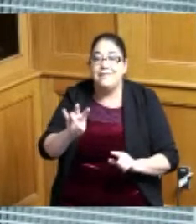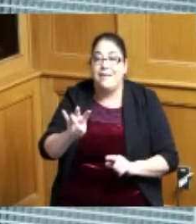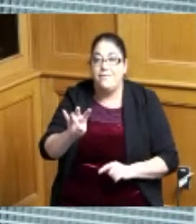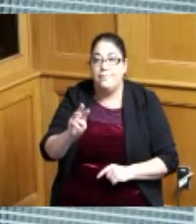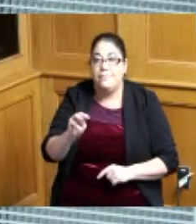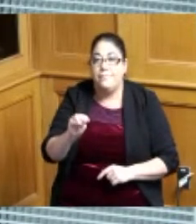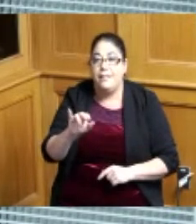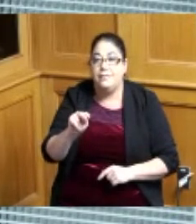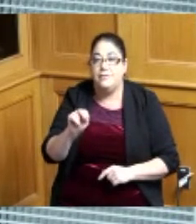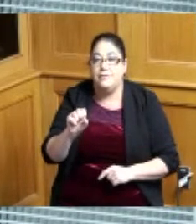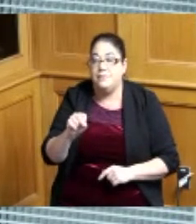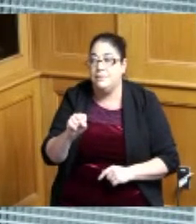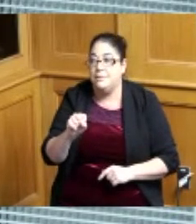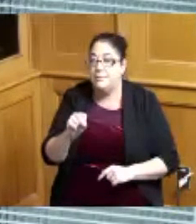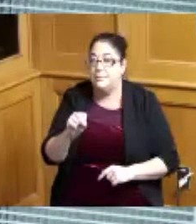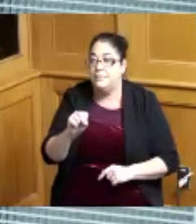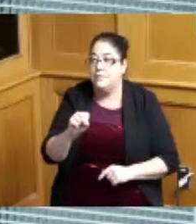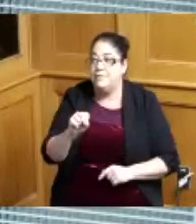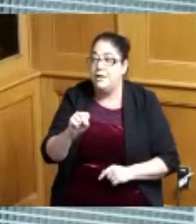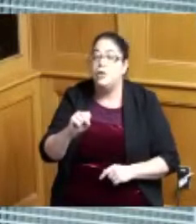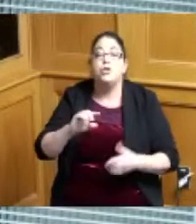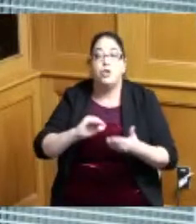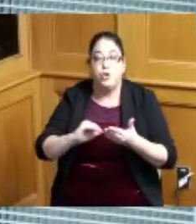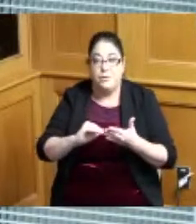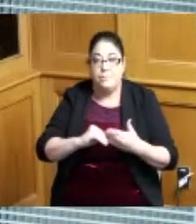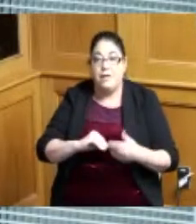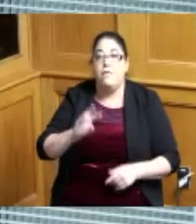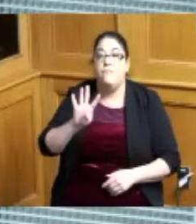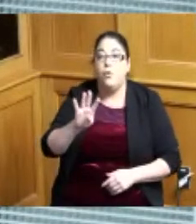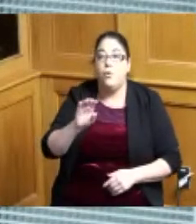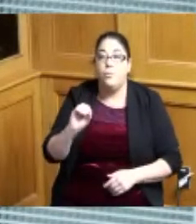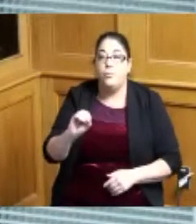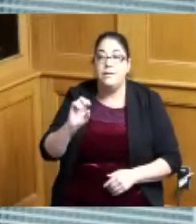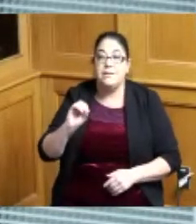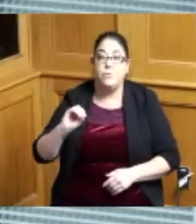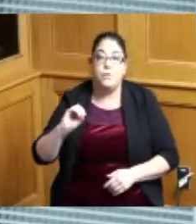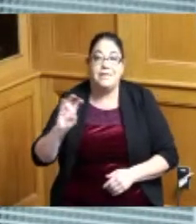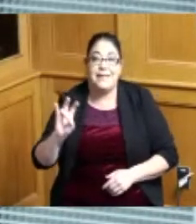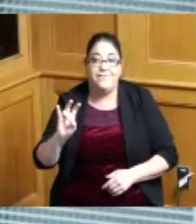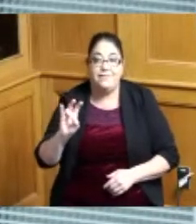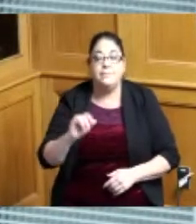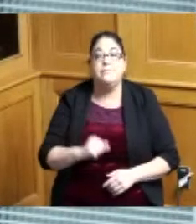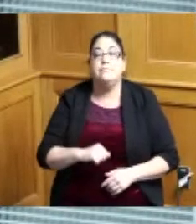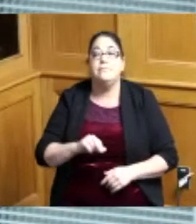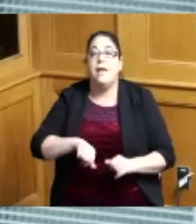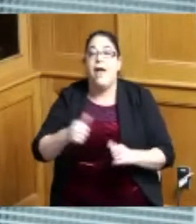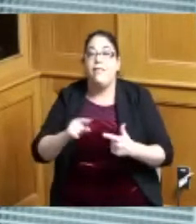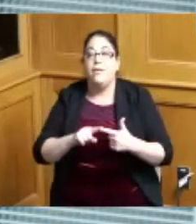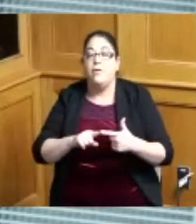the second is the senior services levy a renewal levy at 1.6 mills